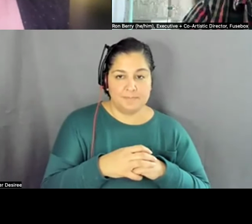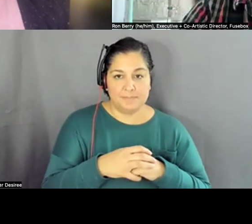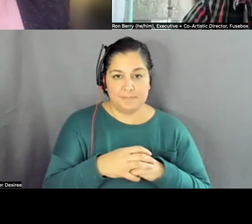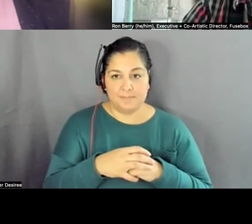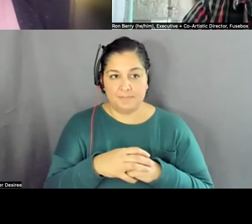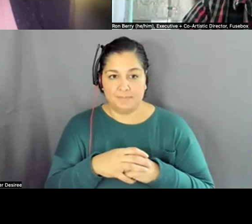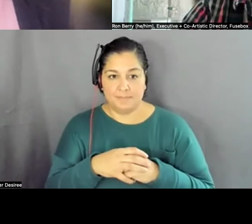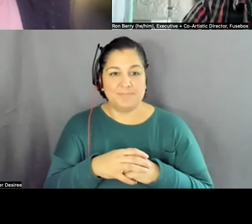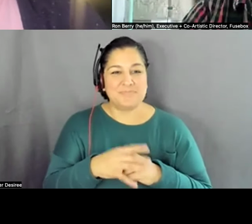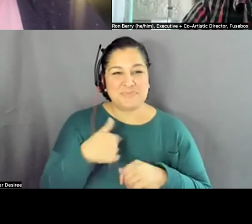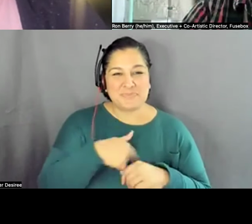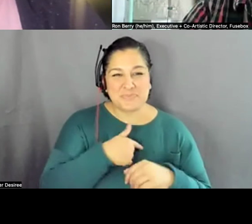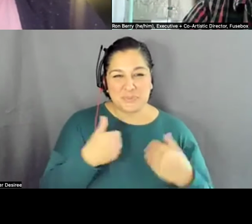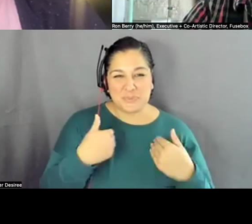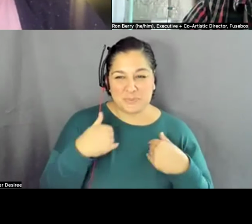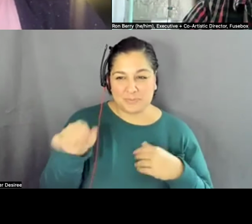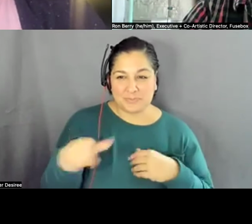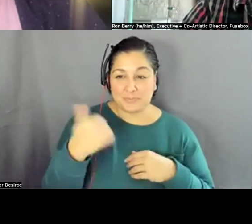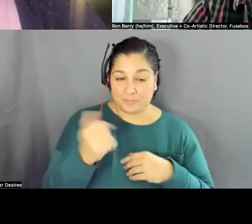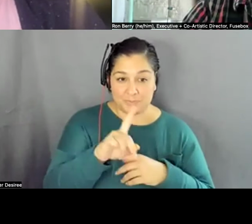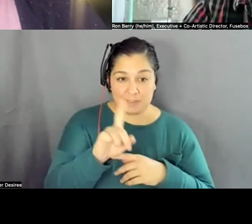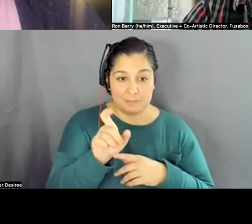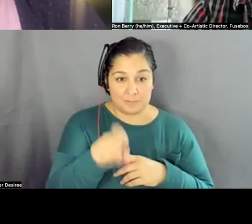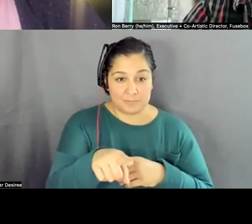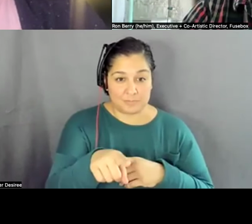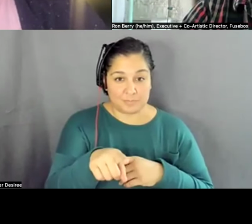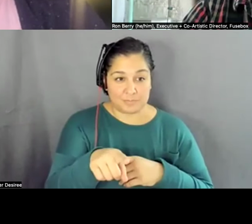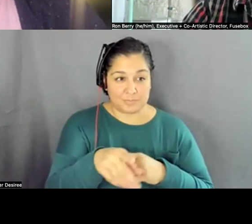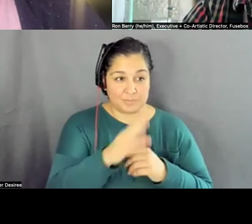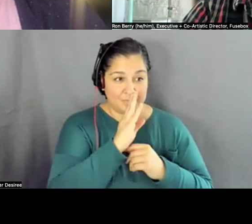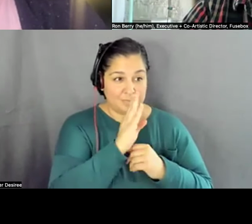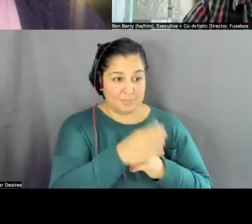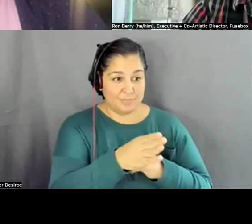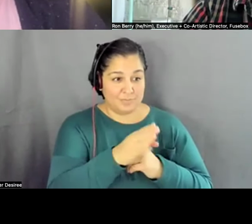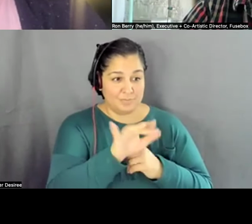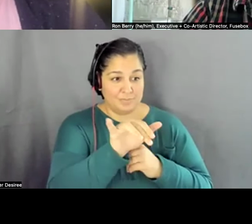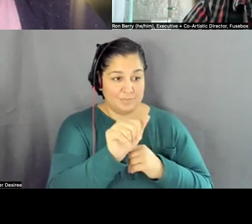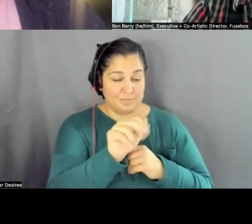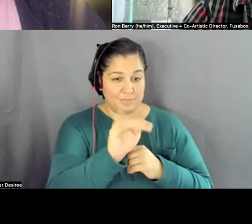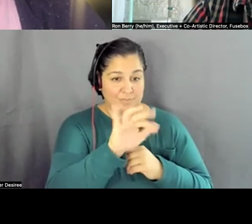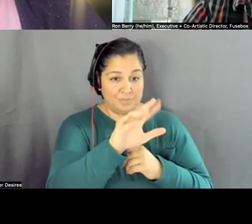We have another question. That's directly to Janina, but I'm wondering if you could all speak to it.